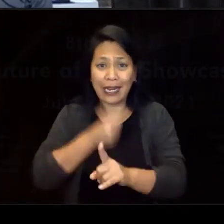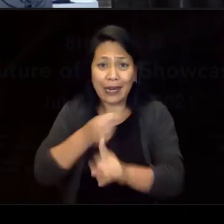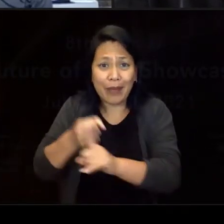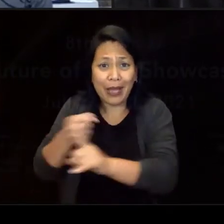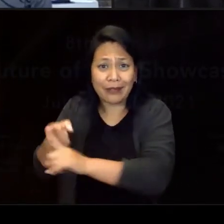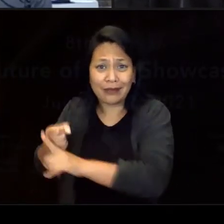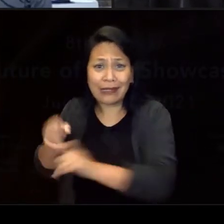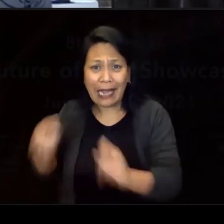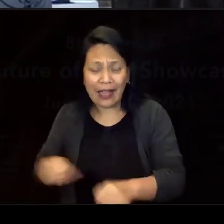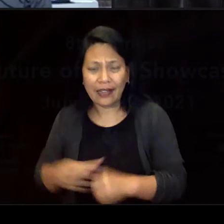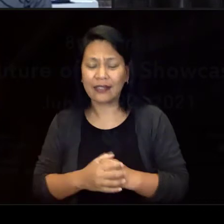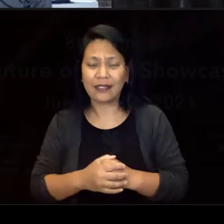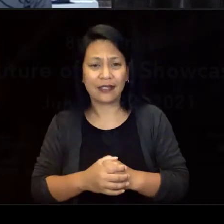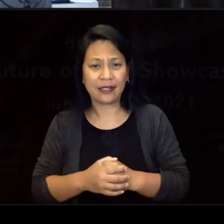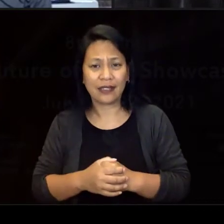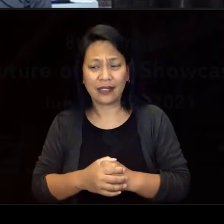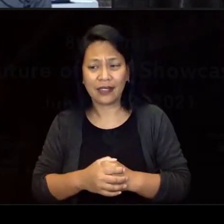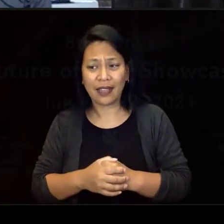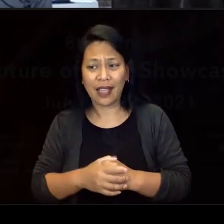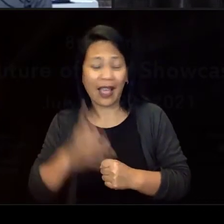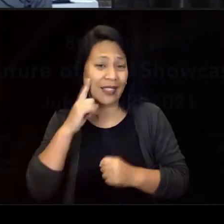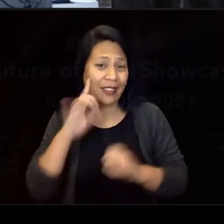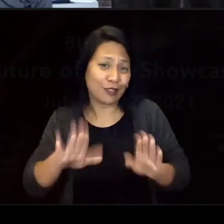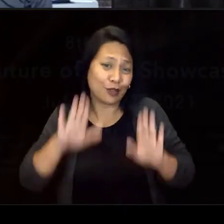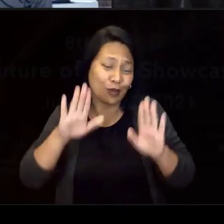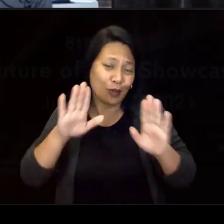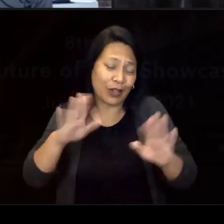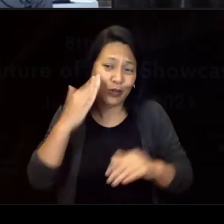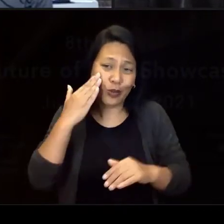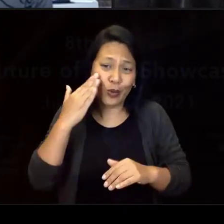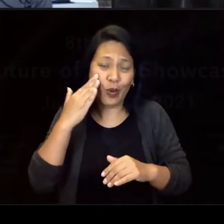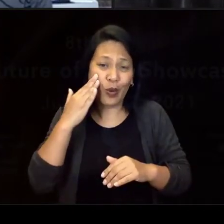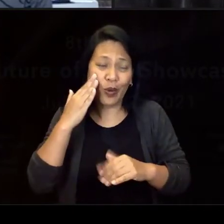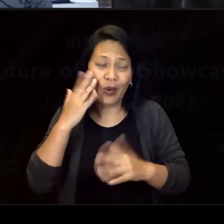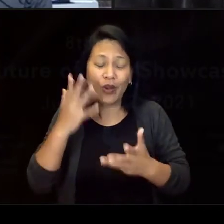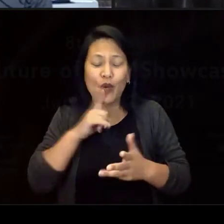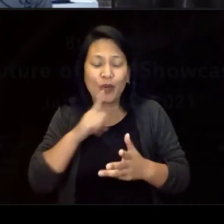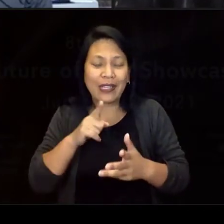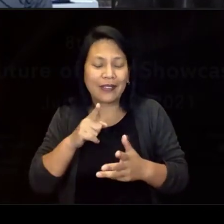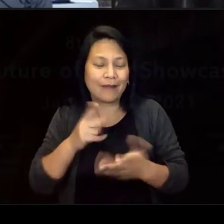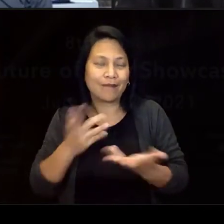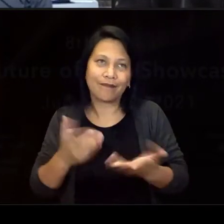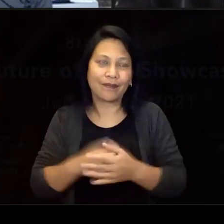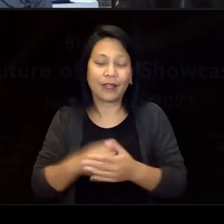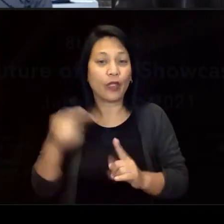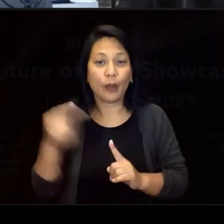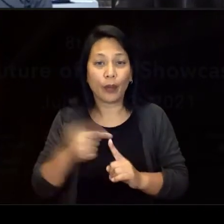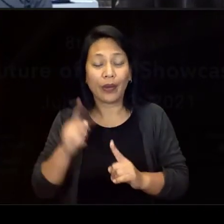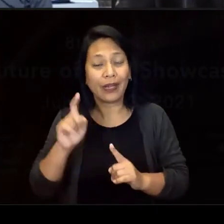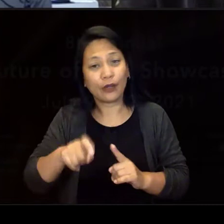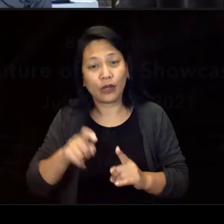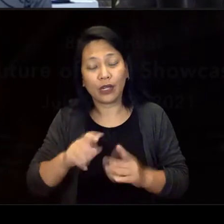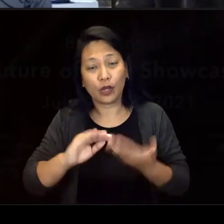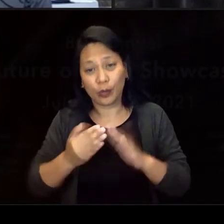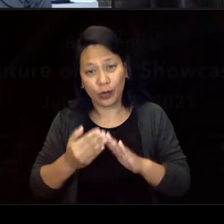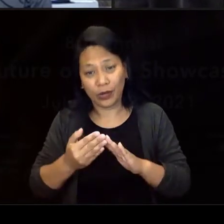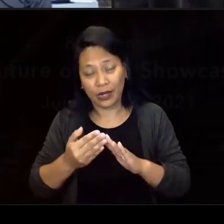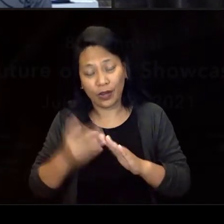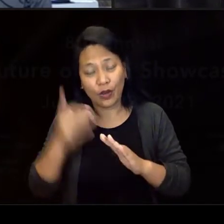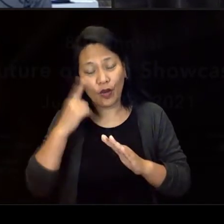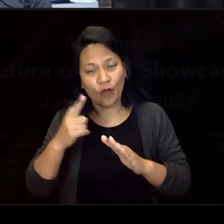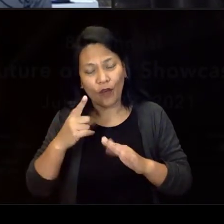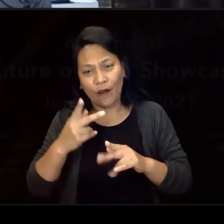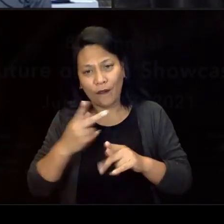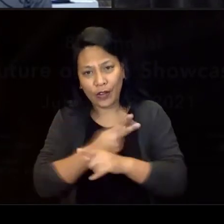And I don't think, yeah, I think it's just great to know that we all, it takes a community, to find that level of care